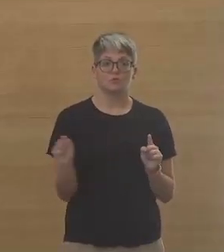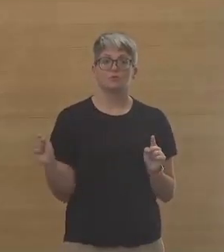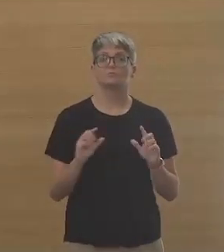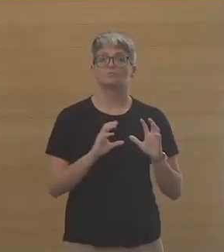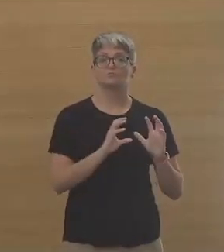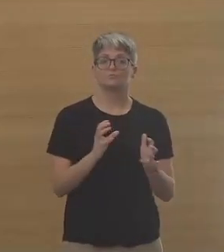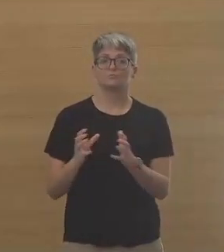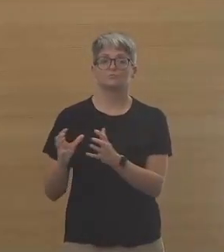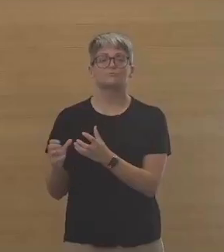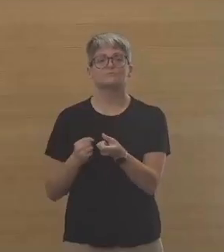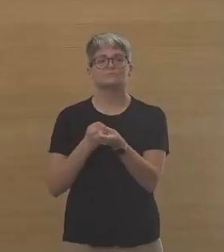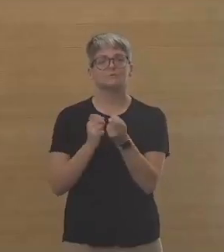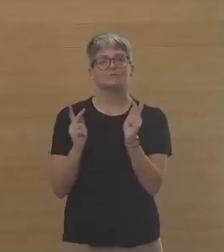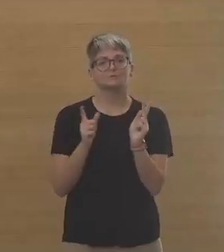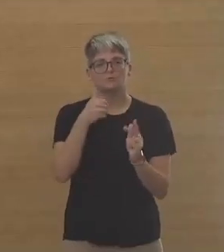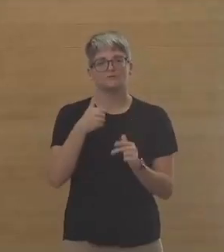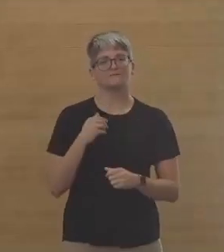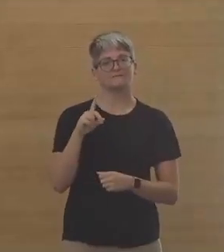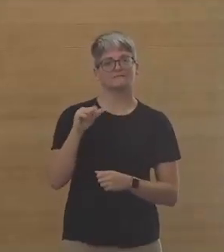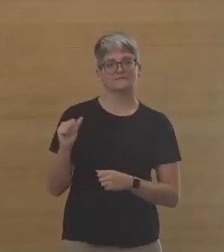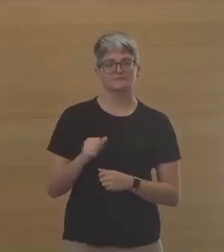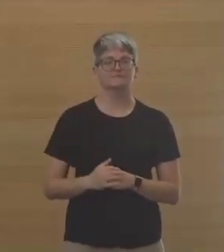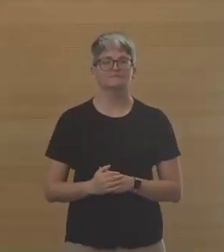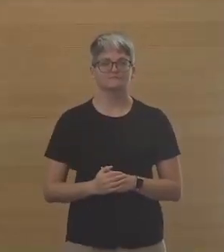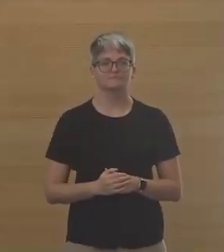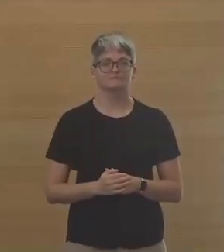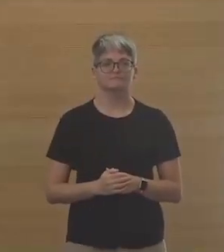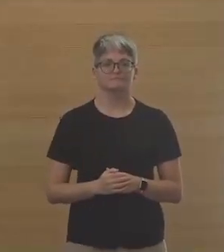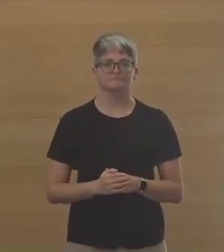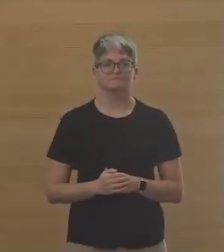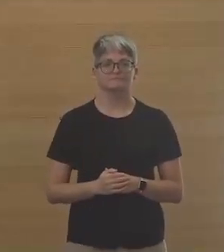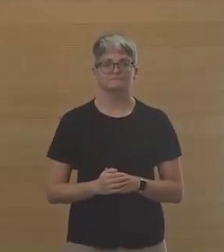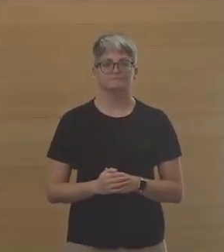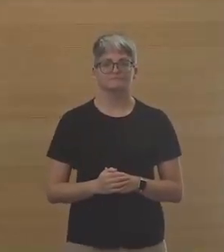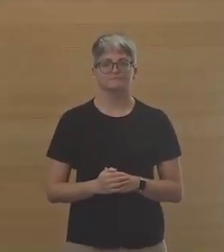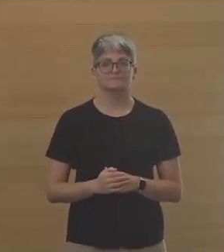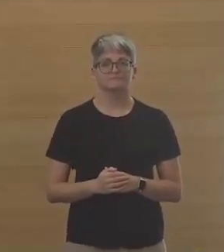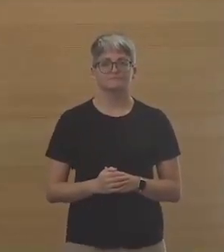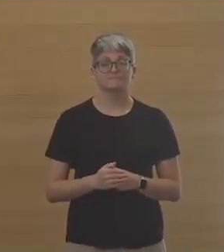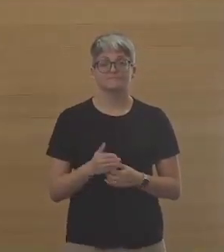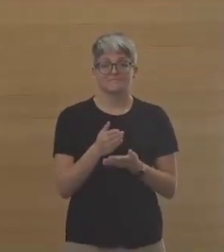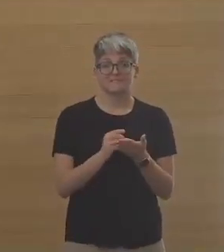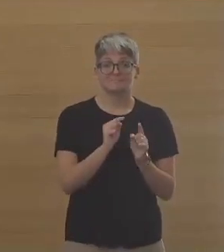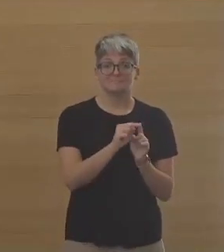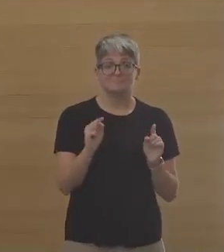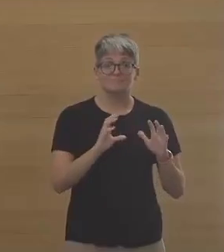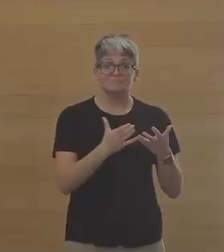disabilities that even I haven't been aware of.